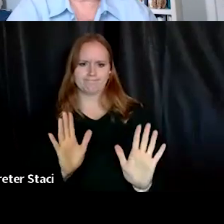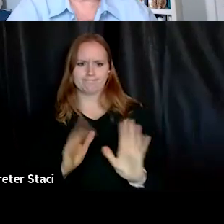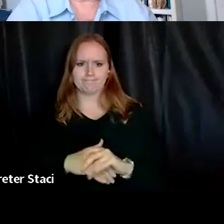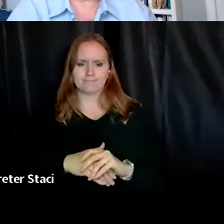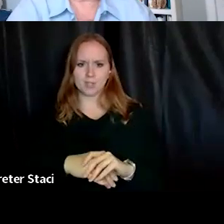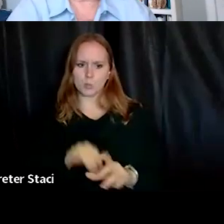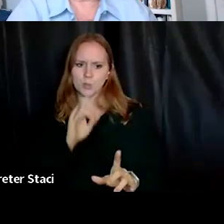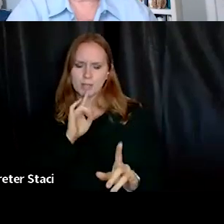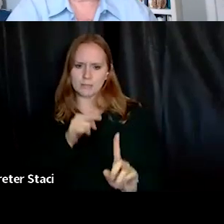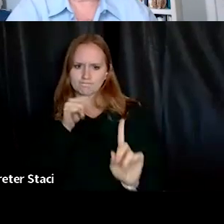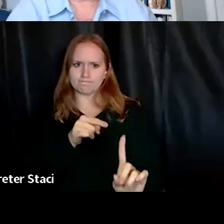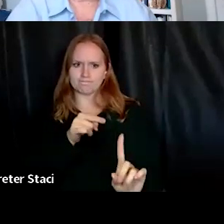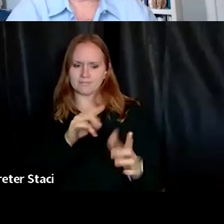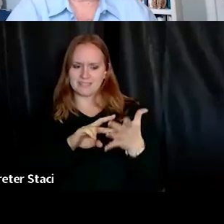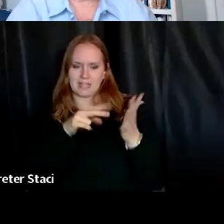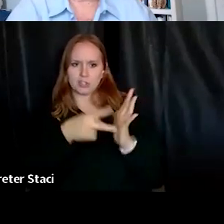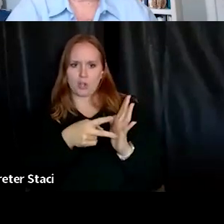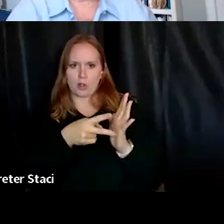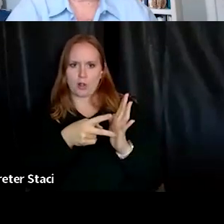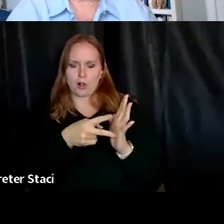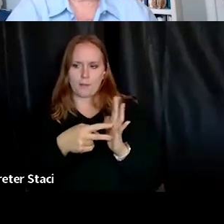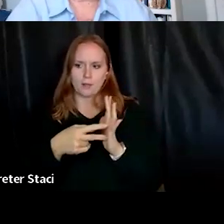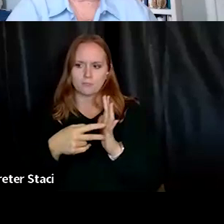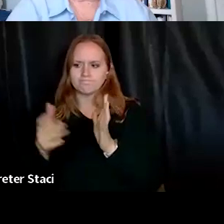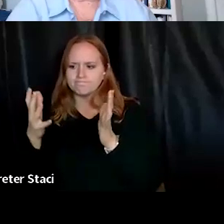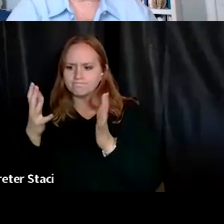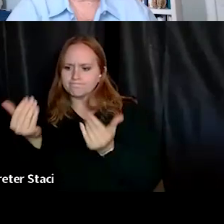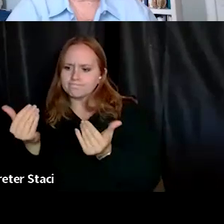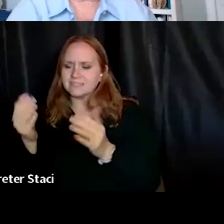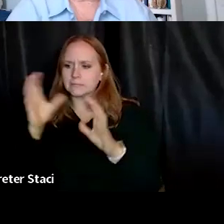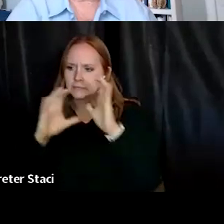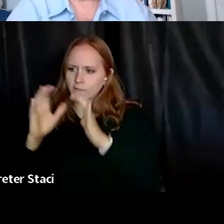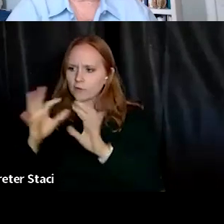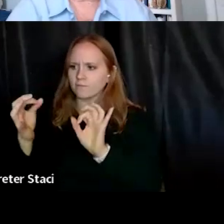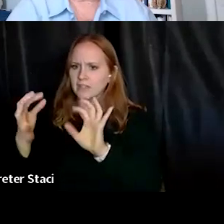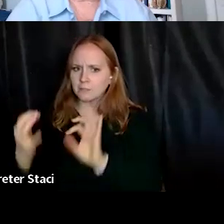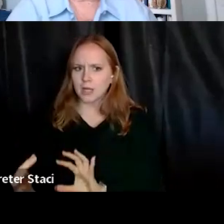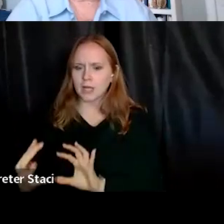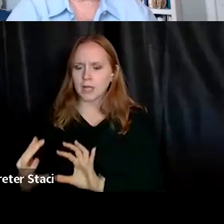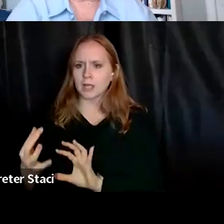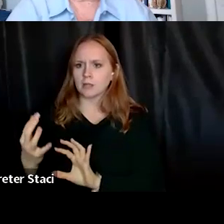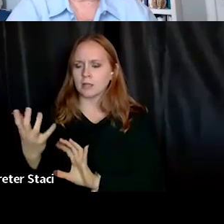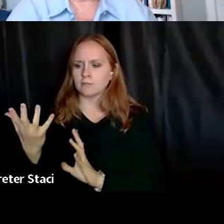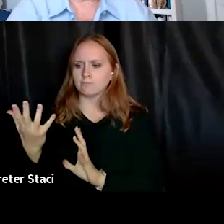about soliciting feedback from members and then creating a process around what members were telling us.